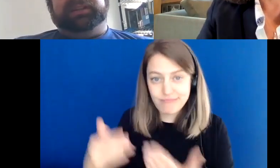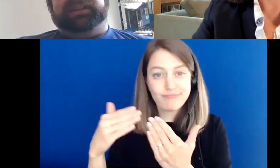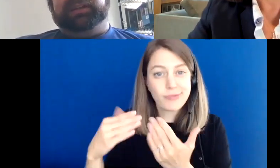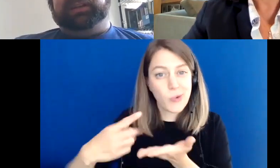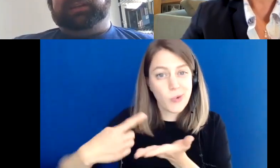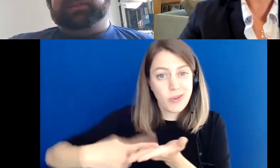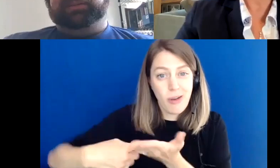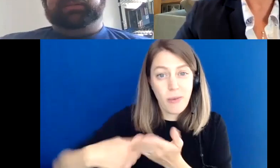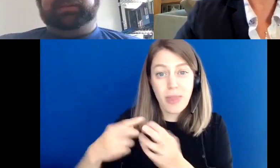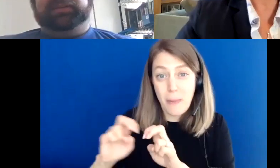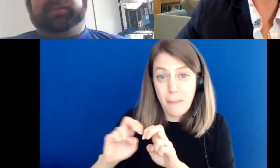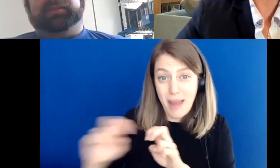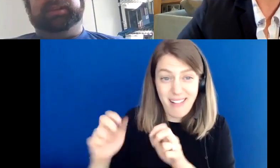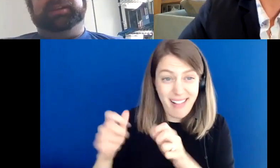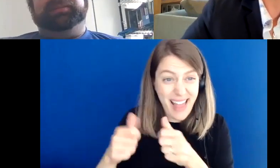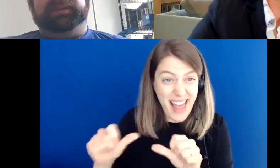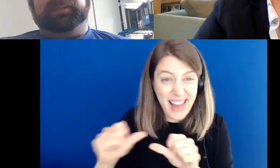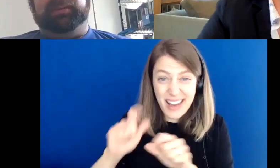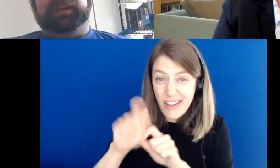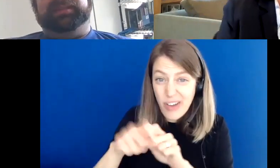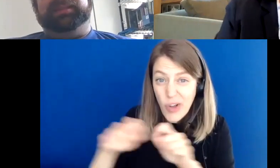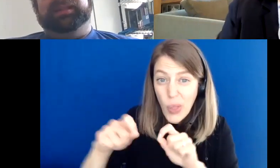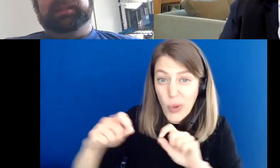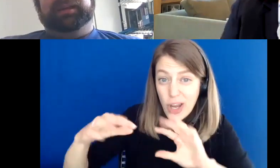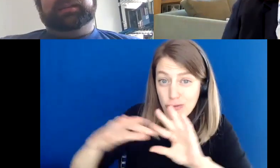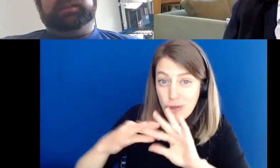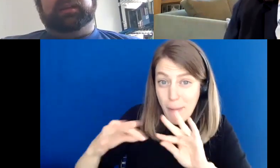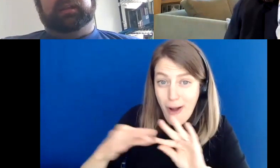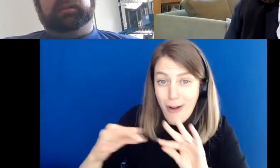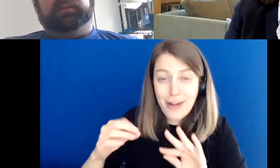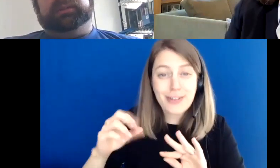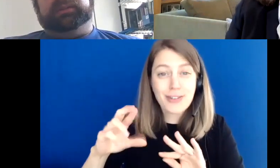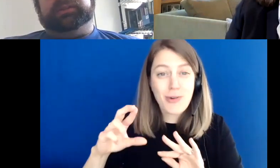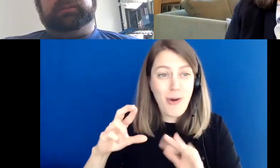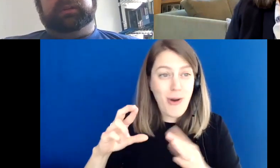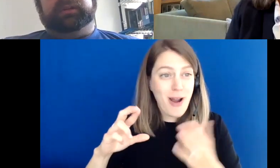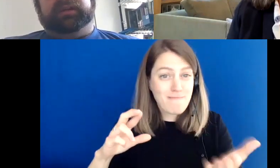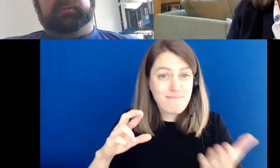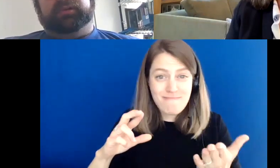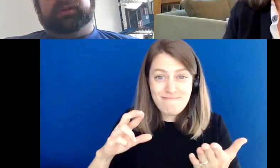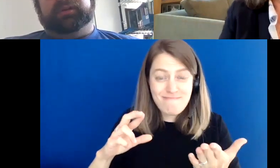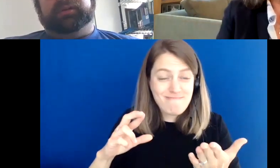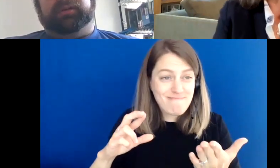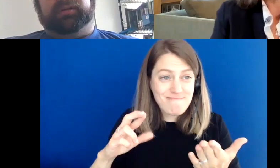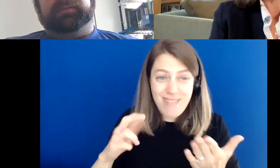any concluding words you want to leave people with as the author of this extraordinary work?